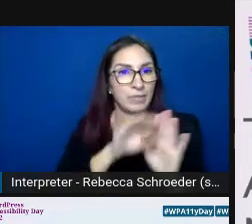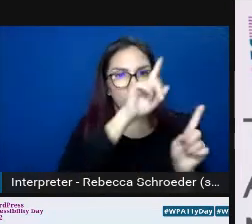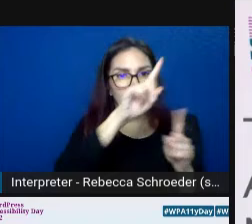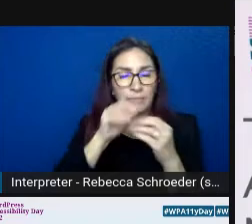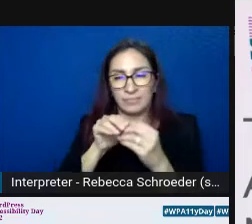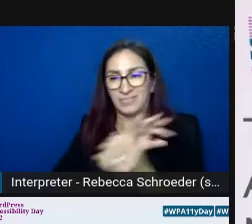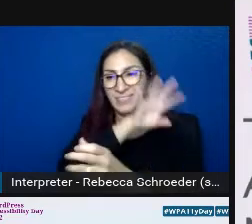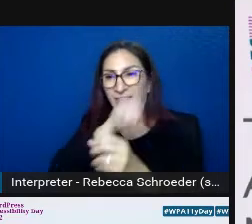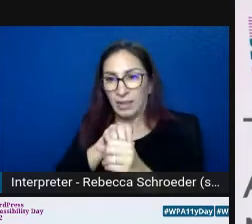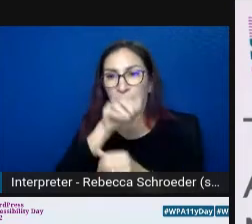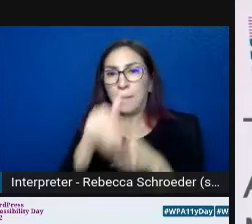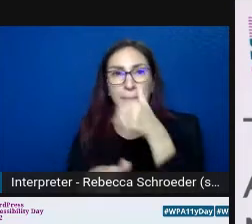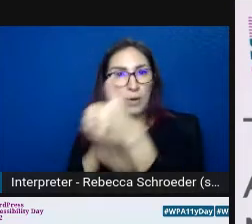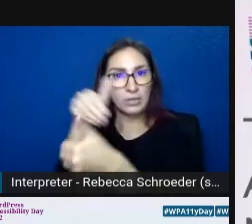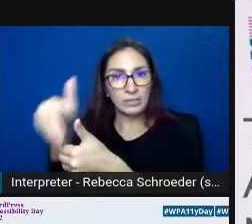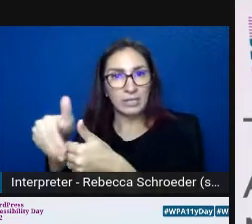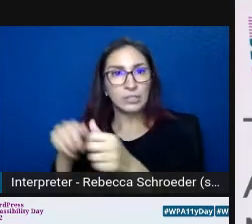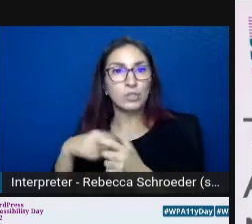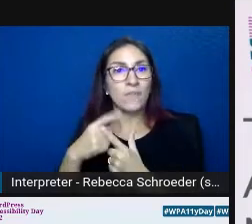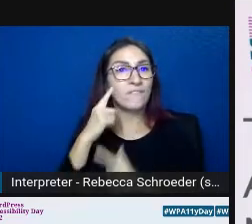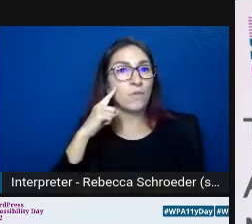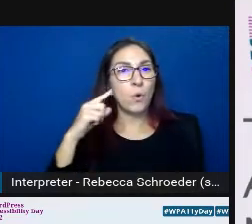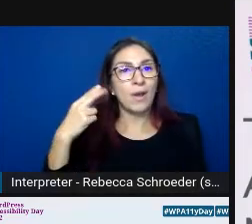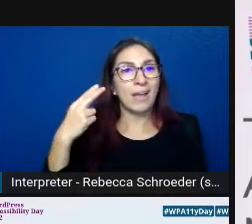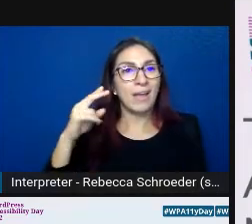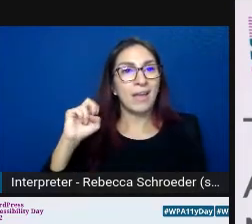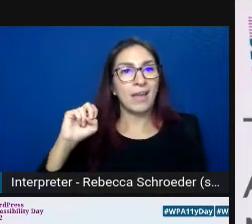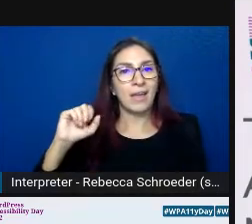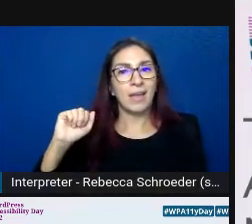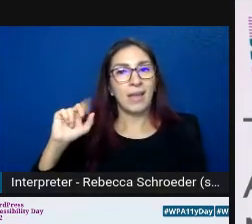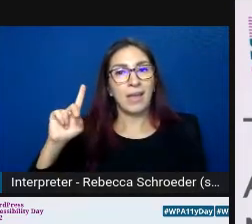For headless, you might have two build processes outlined.